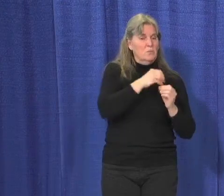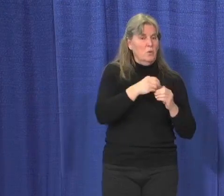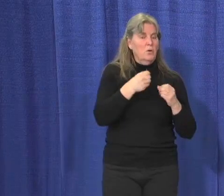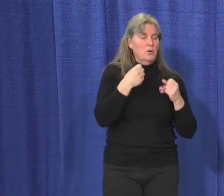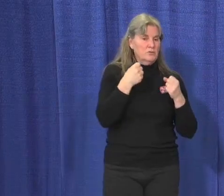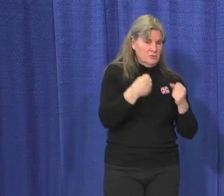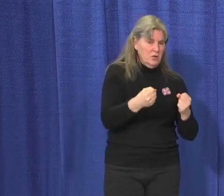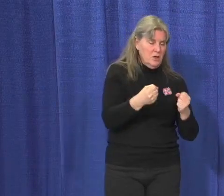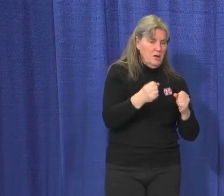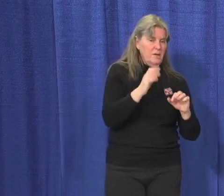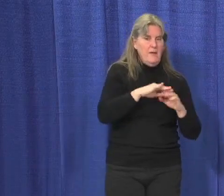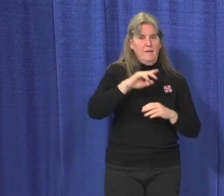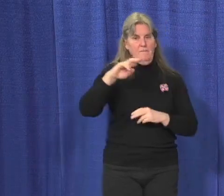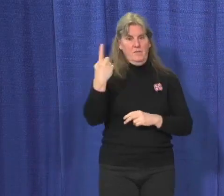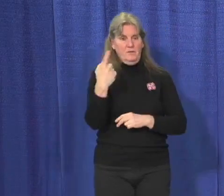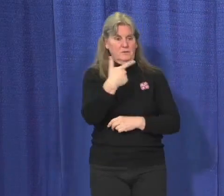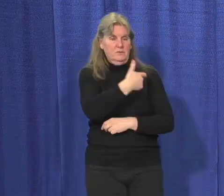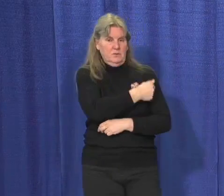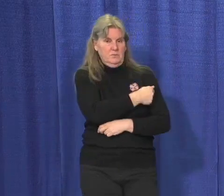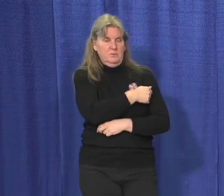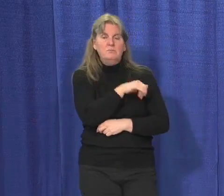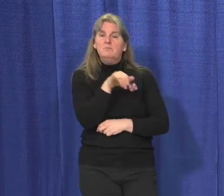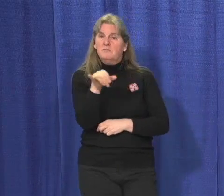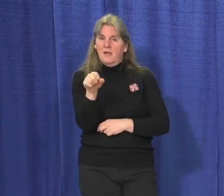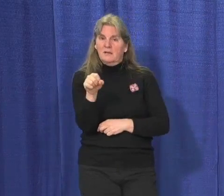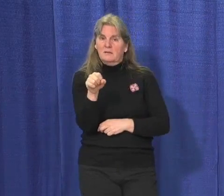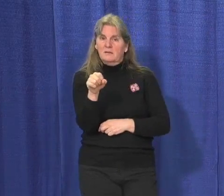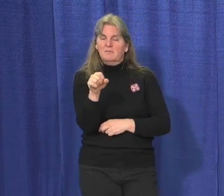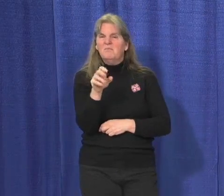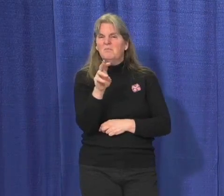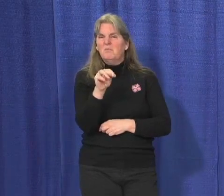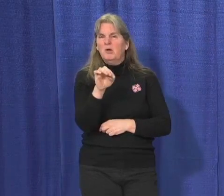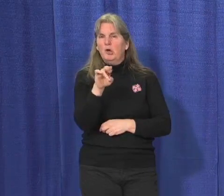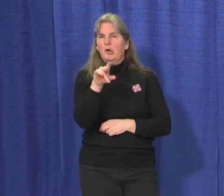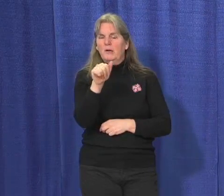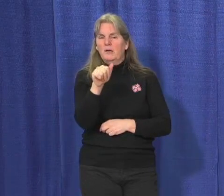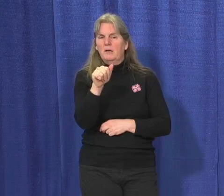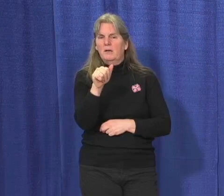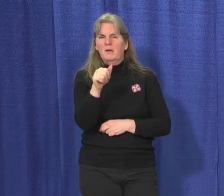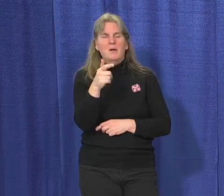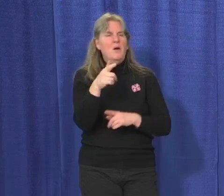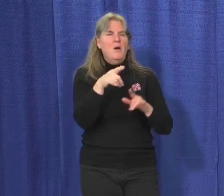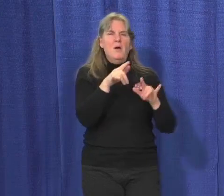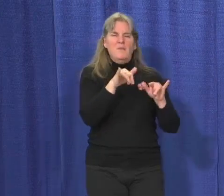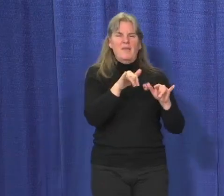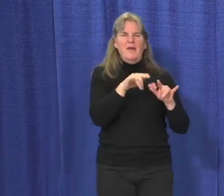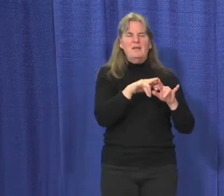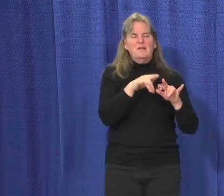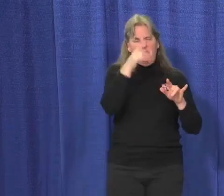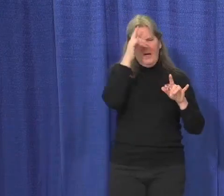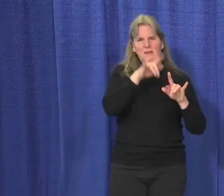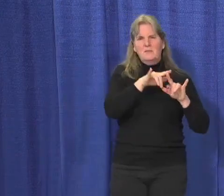are more prominent than with the first dose and I think this speaks to the same phenomenon of